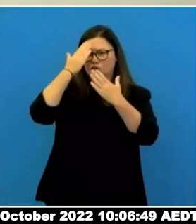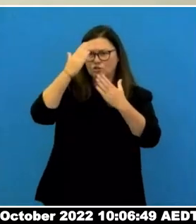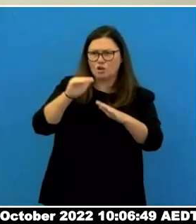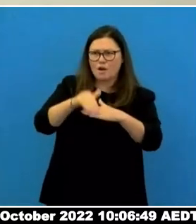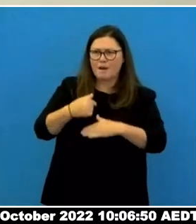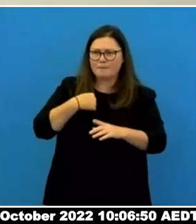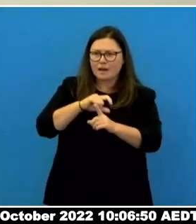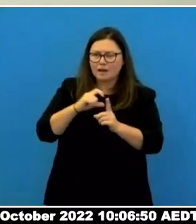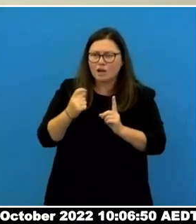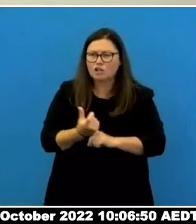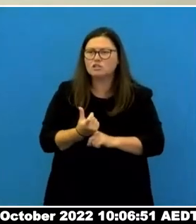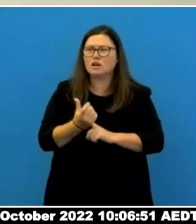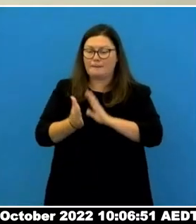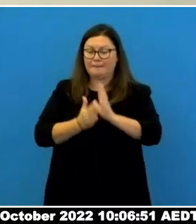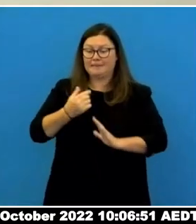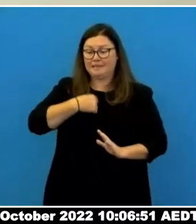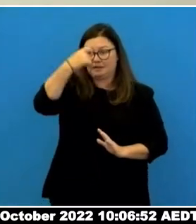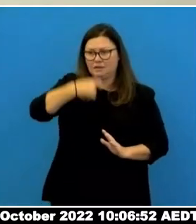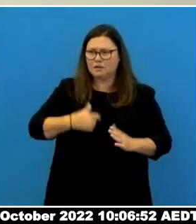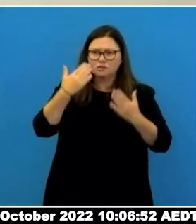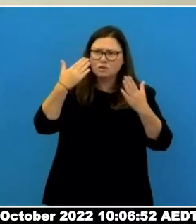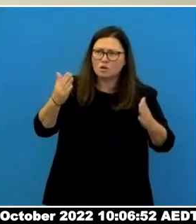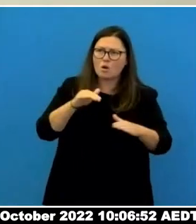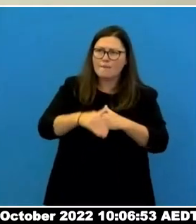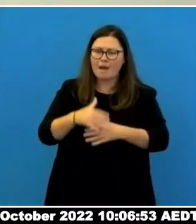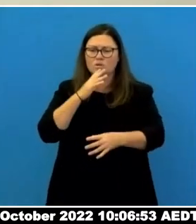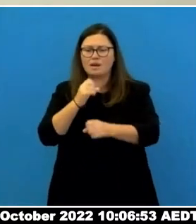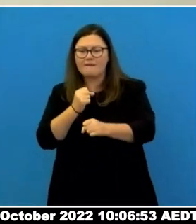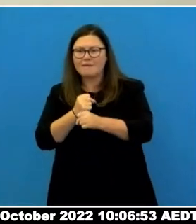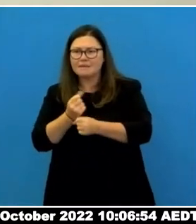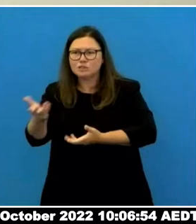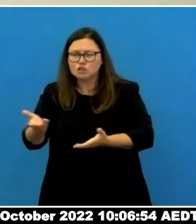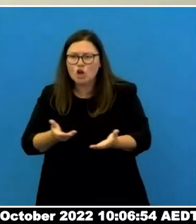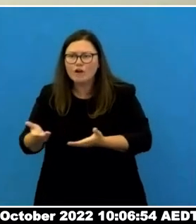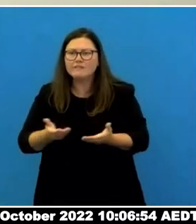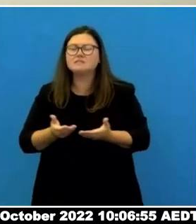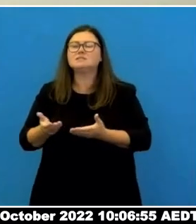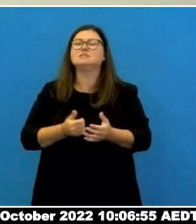economic difficulties and a lack of safe transport options, these take on new forms when encountered